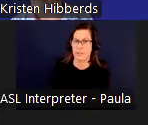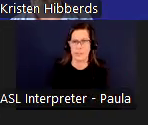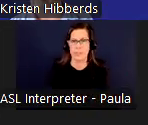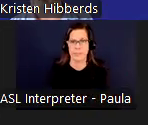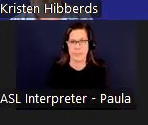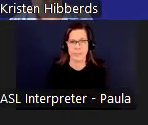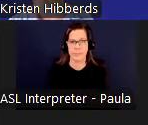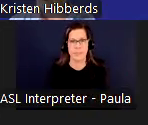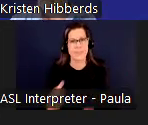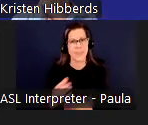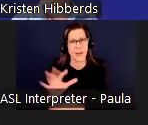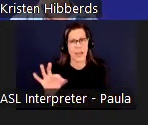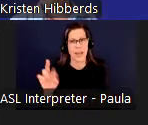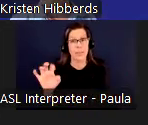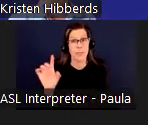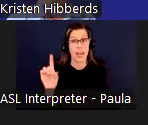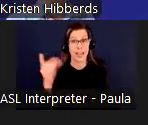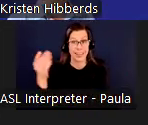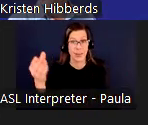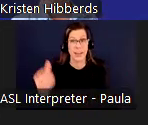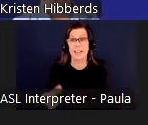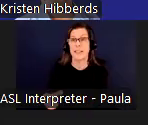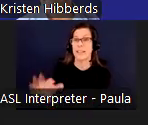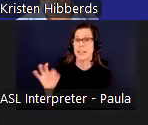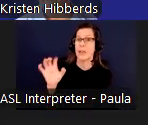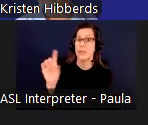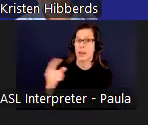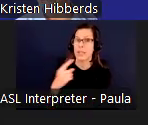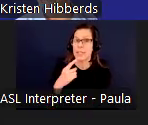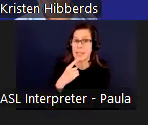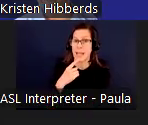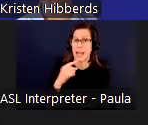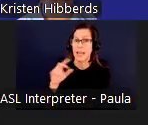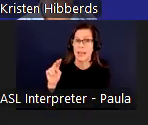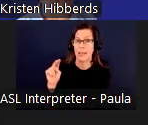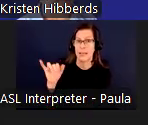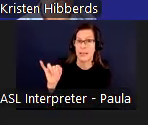All right, Fred, go ahead. Just to Nicolas NOHCAS point it.